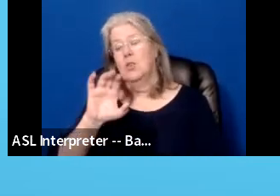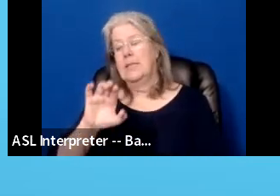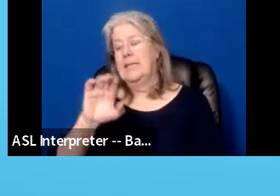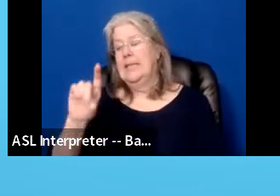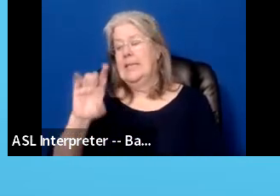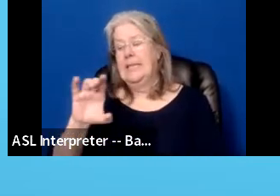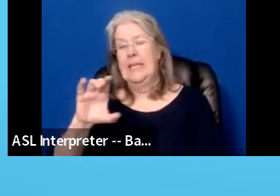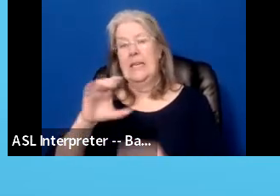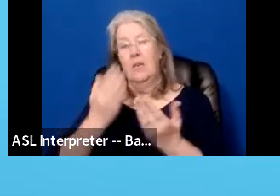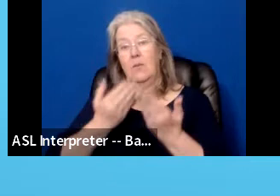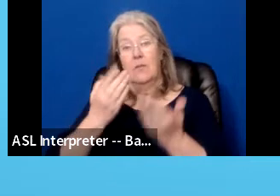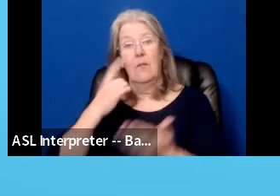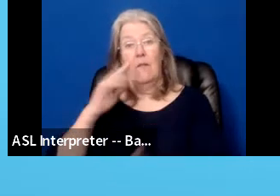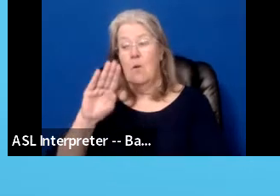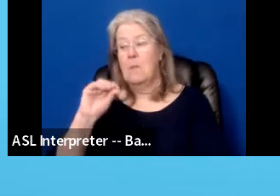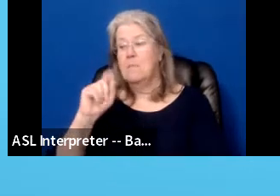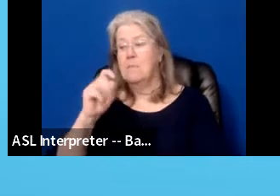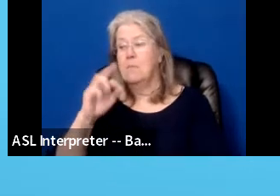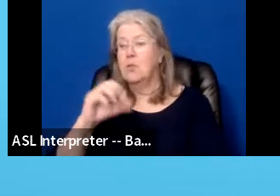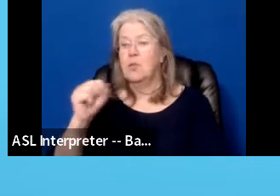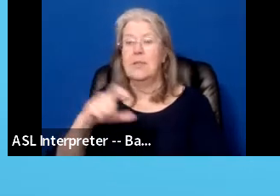for boosters and timing on the boosters.